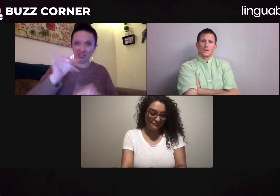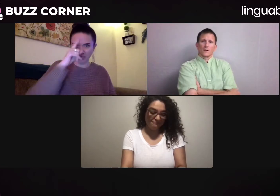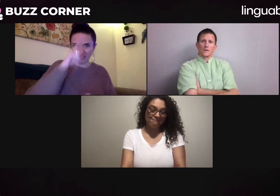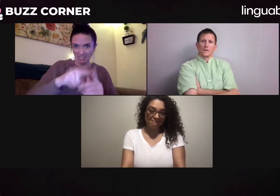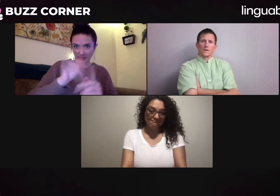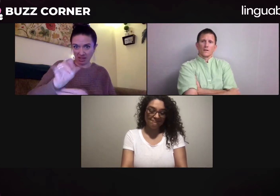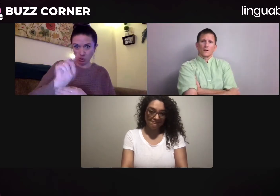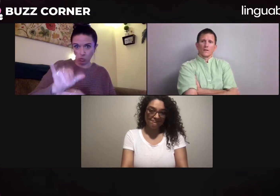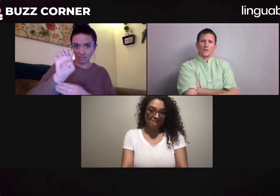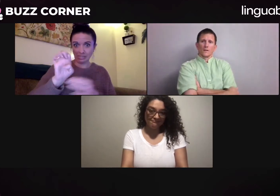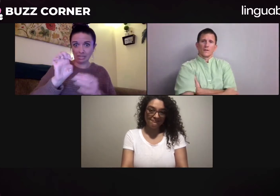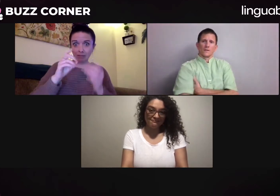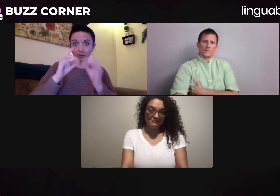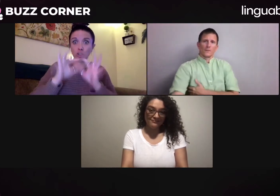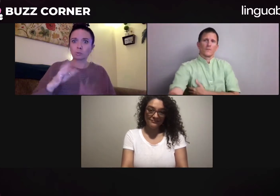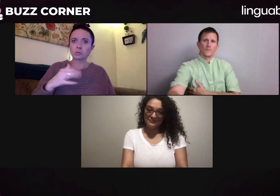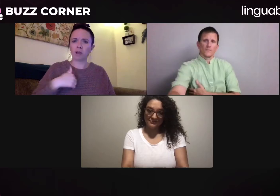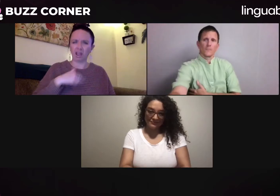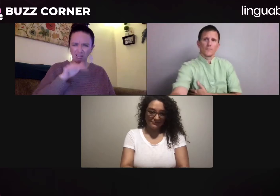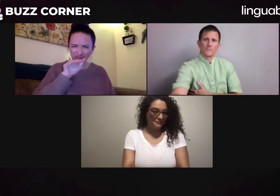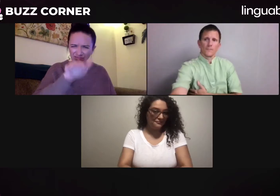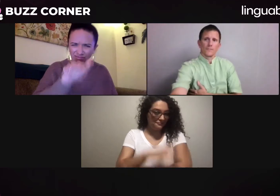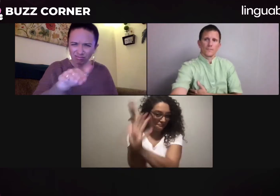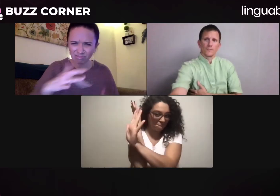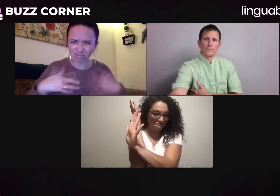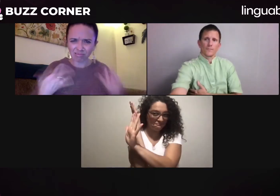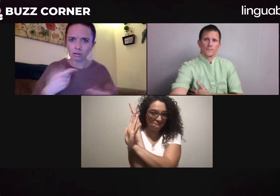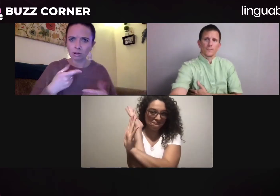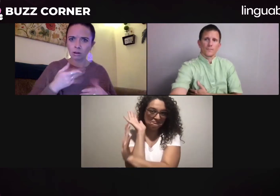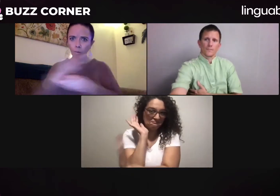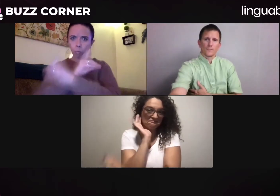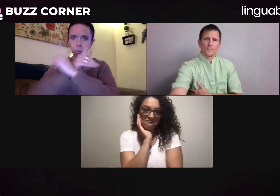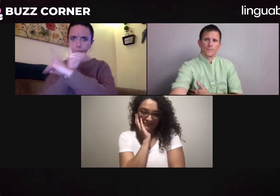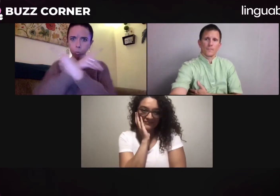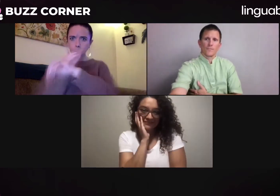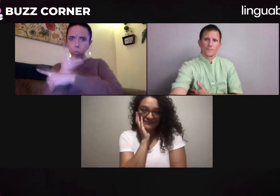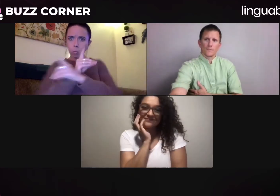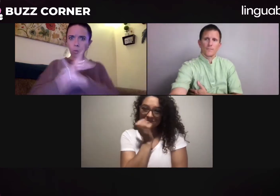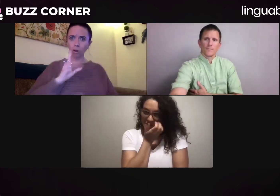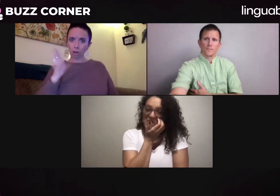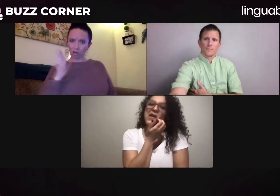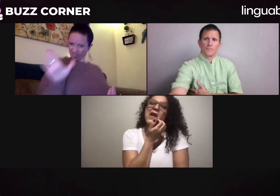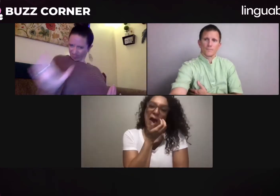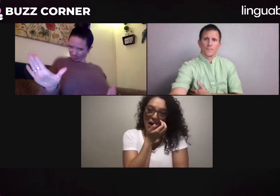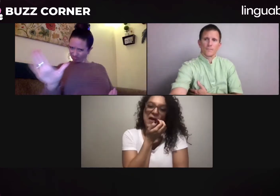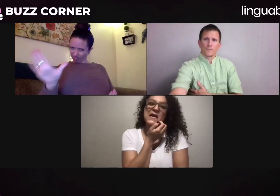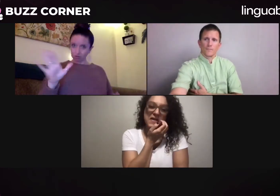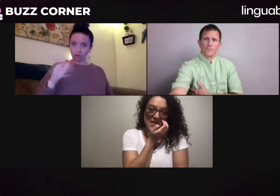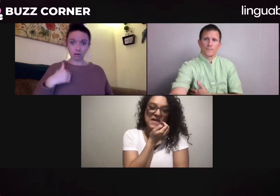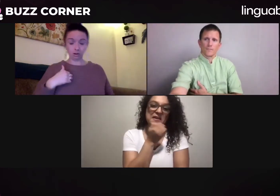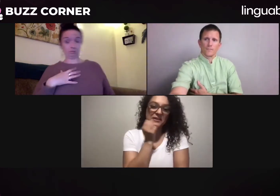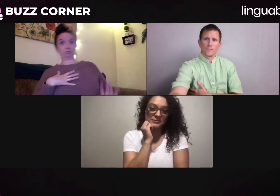Most of the time when I have talked to interpreters like that interpreter in New York City, I approached her to talk to her about it.